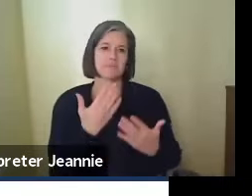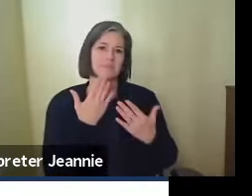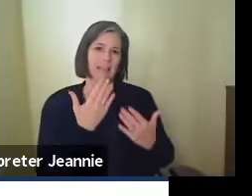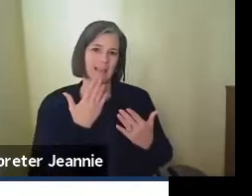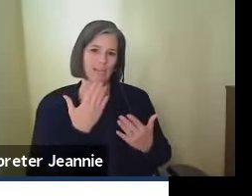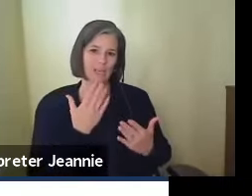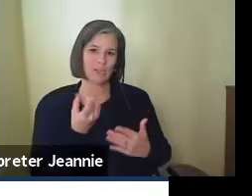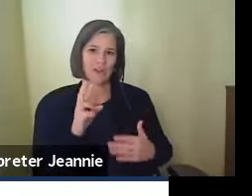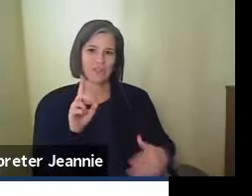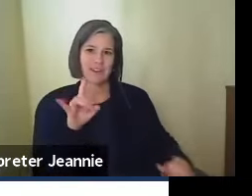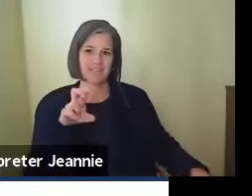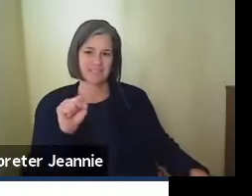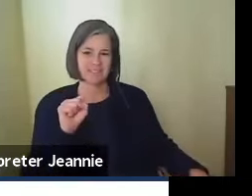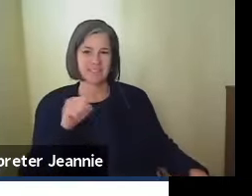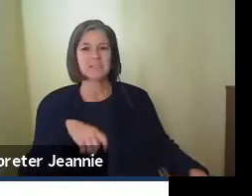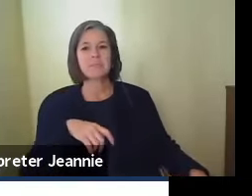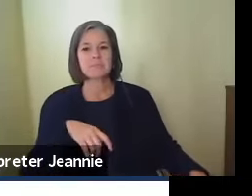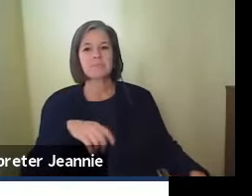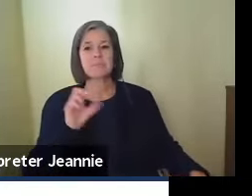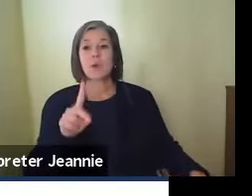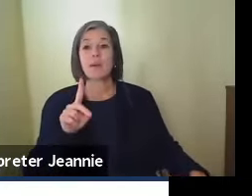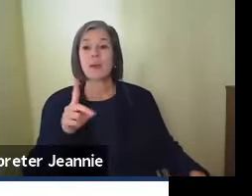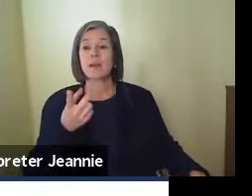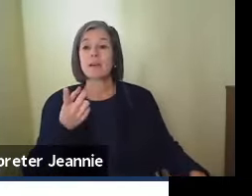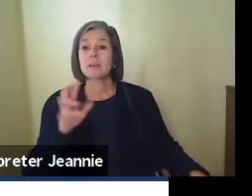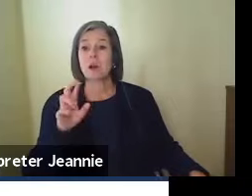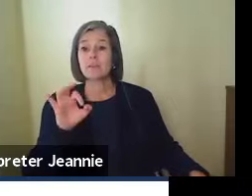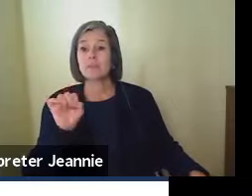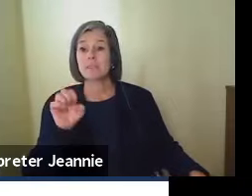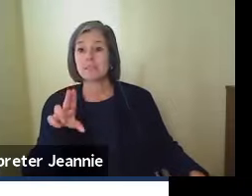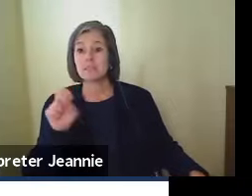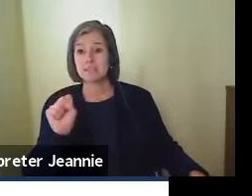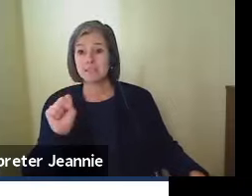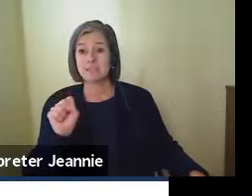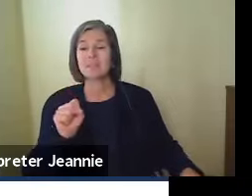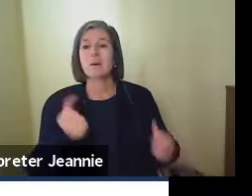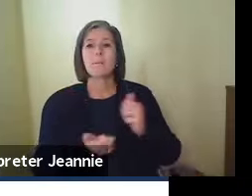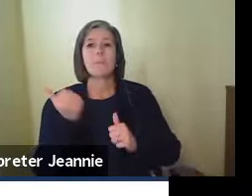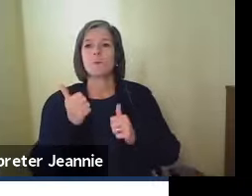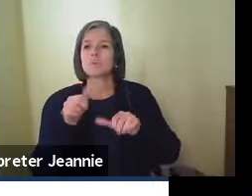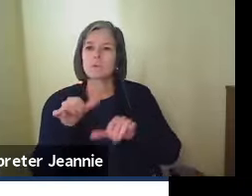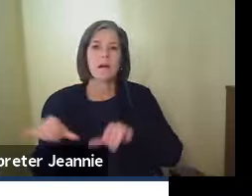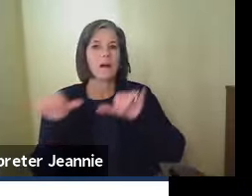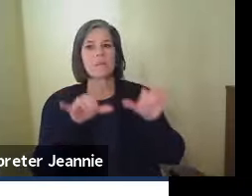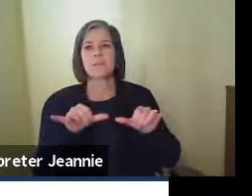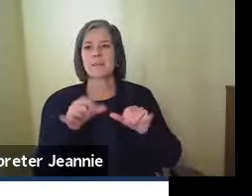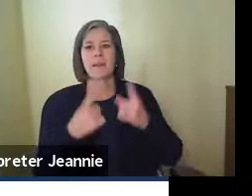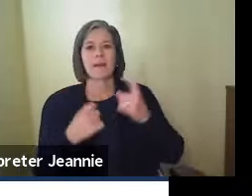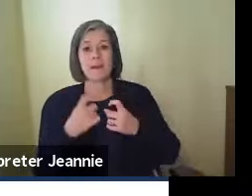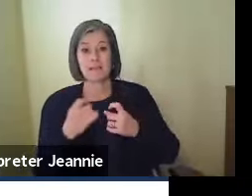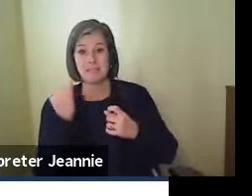Okay, here are the most commonly asked questions if you can take these on the slide.